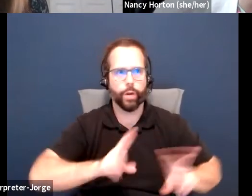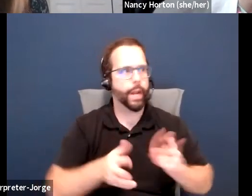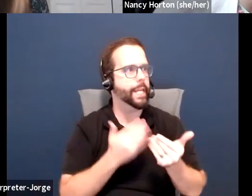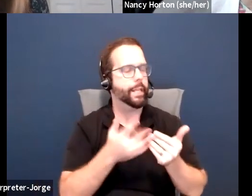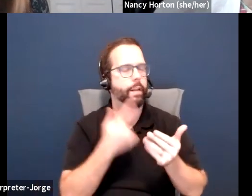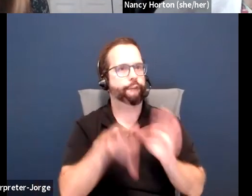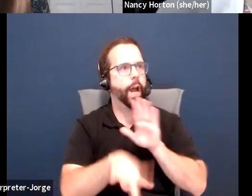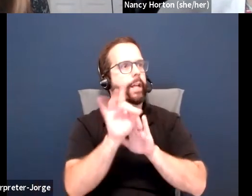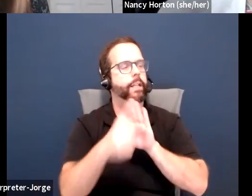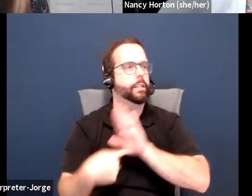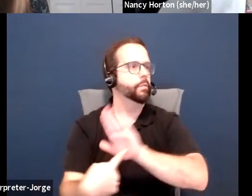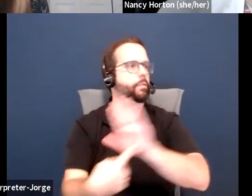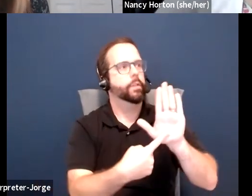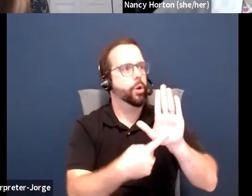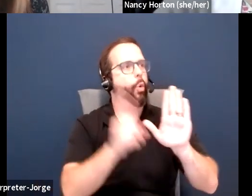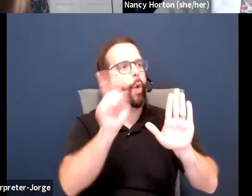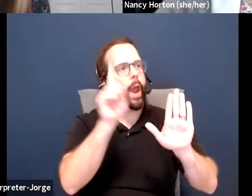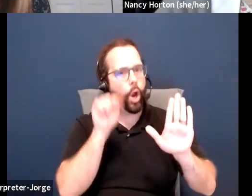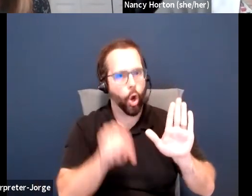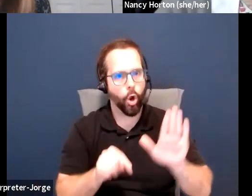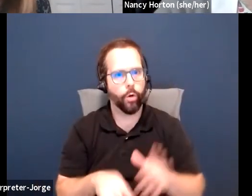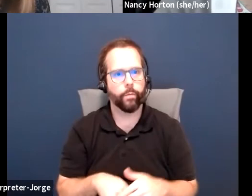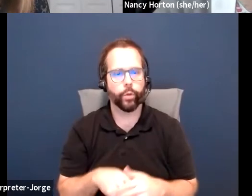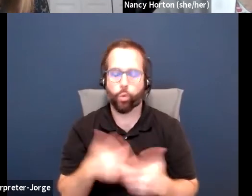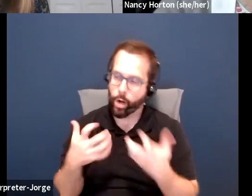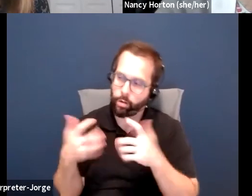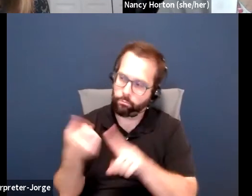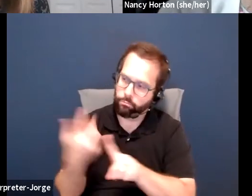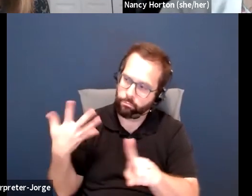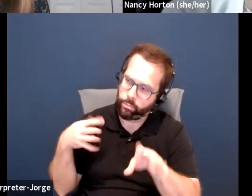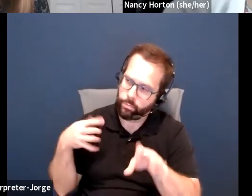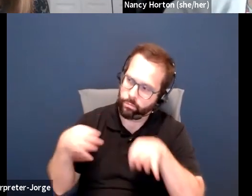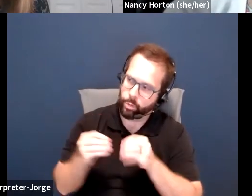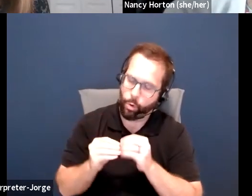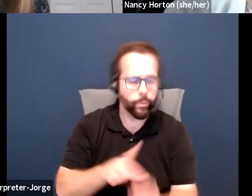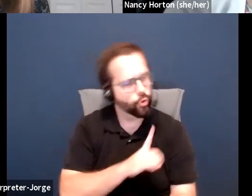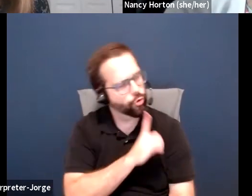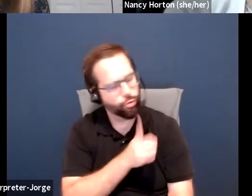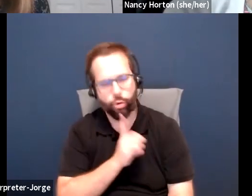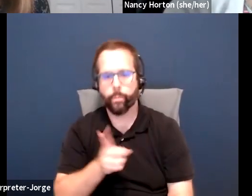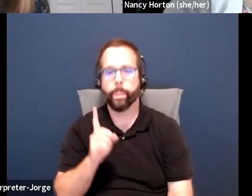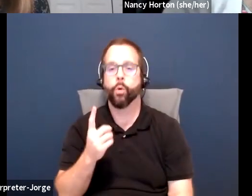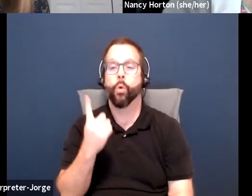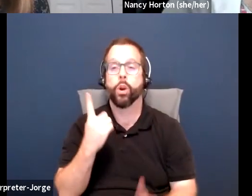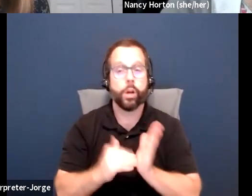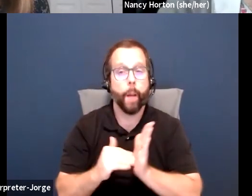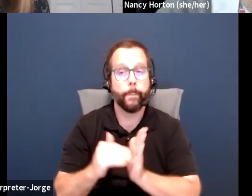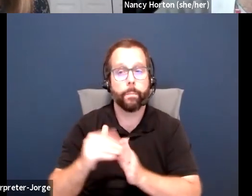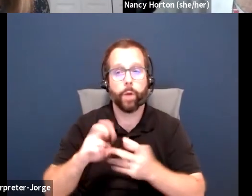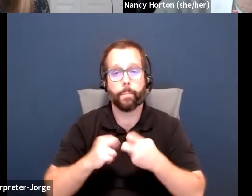be readily available to the public. Nancy, do you want to talk about this a little bit more?